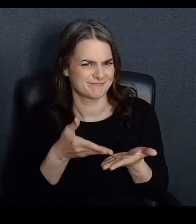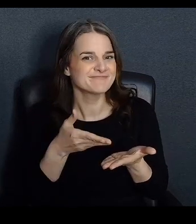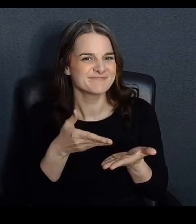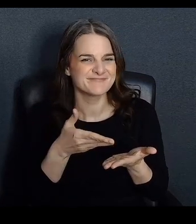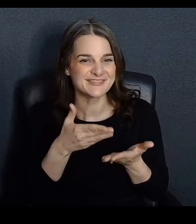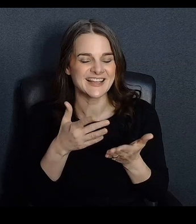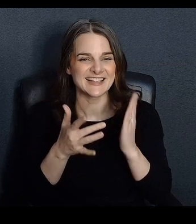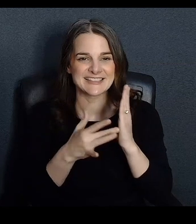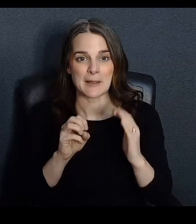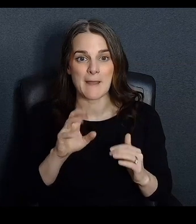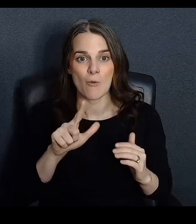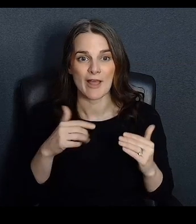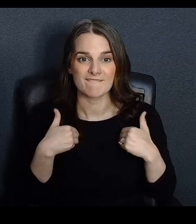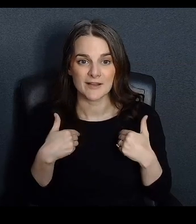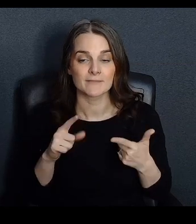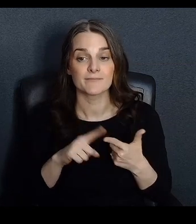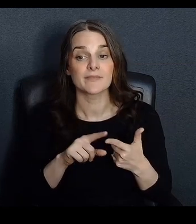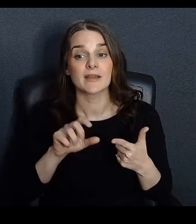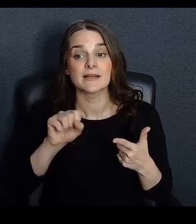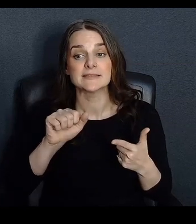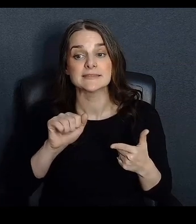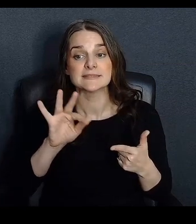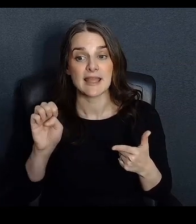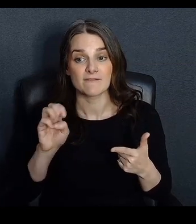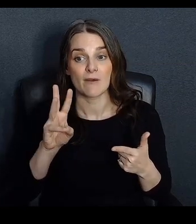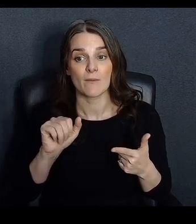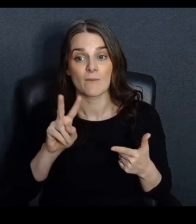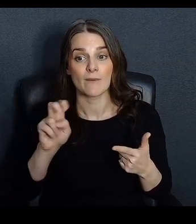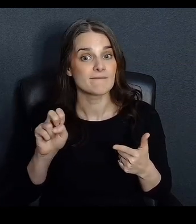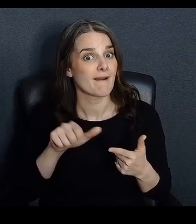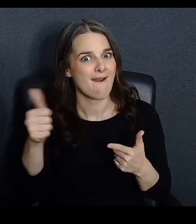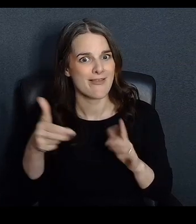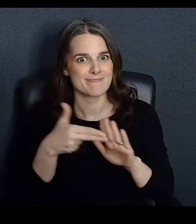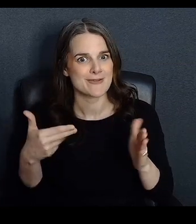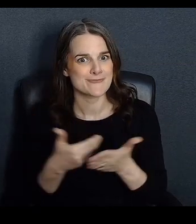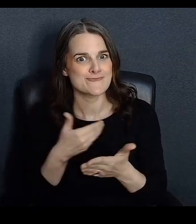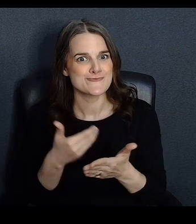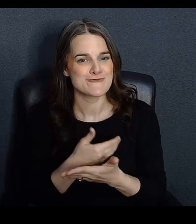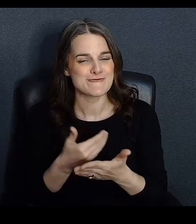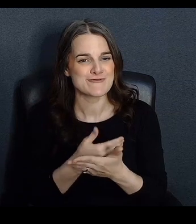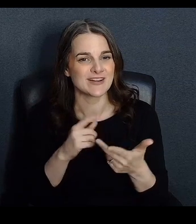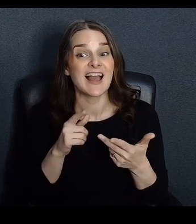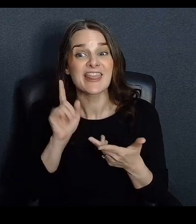And there's a wristband device called SafeWave that's now available from TechOWL. That one's new.